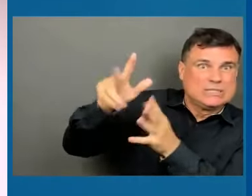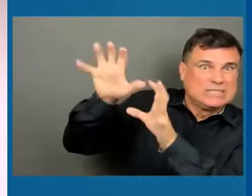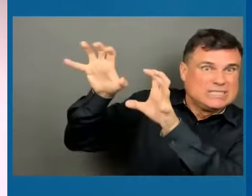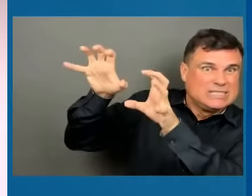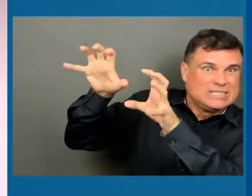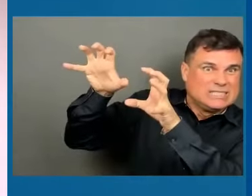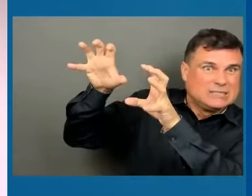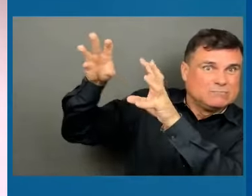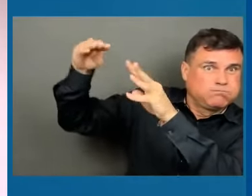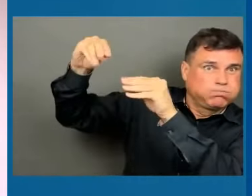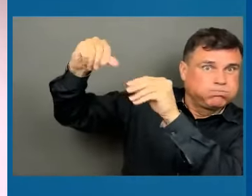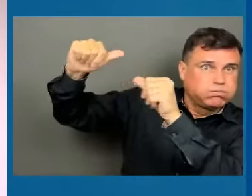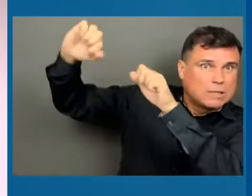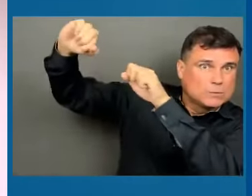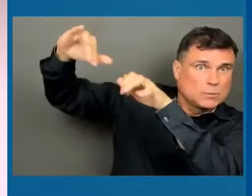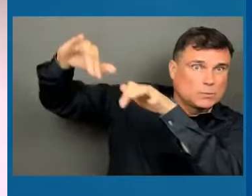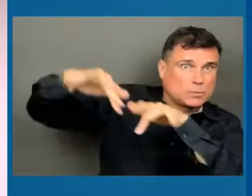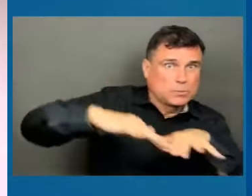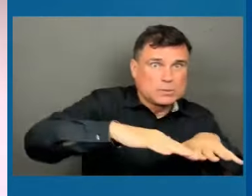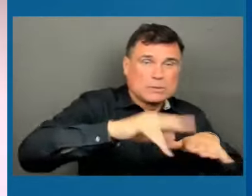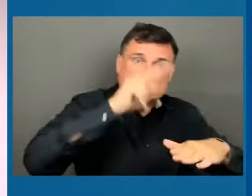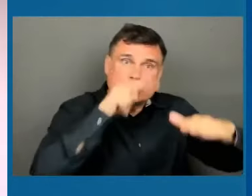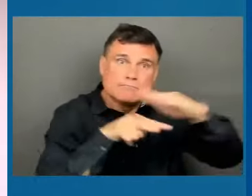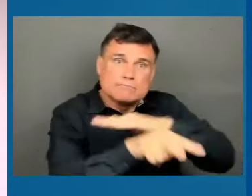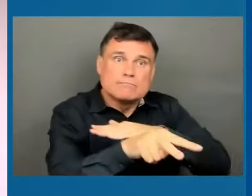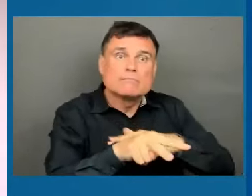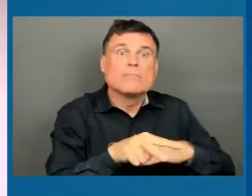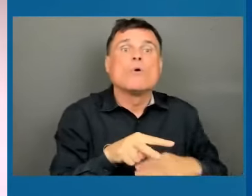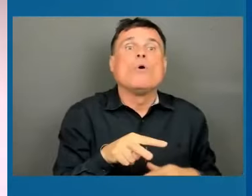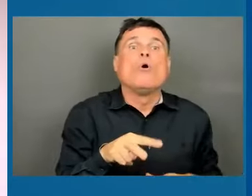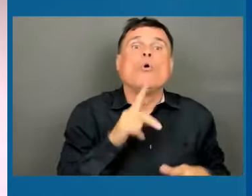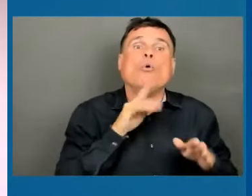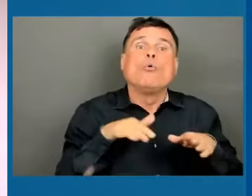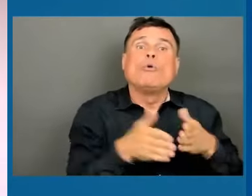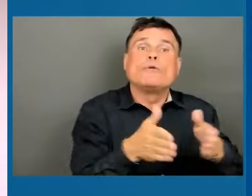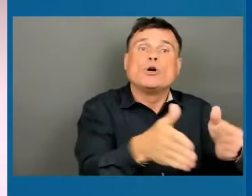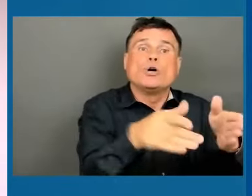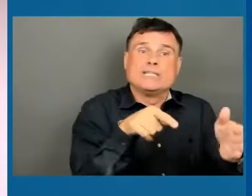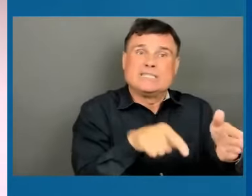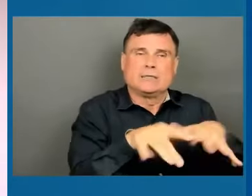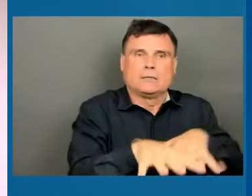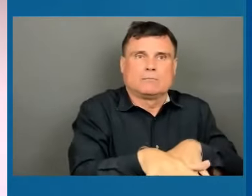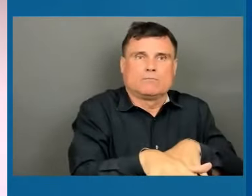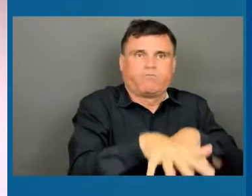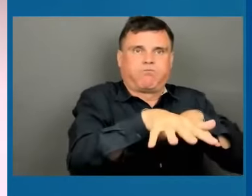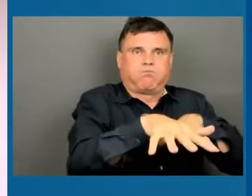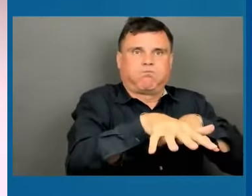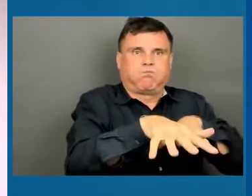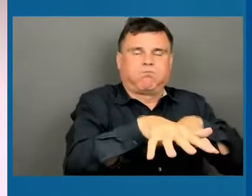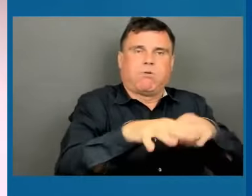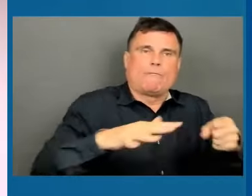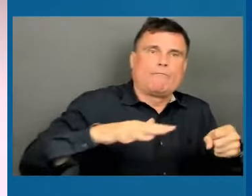rivers full, we are very much vulnerable to any kind of extreme weather pattern that